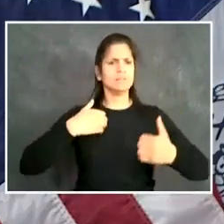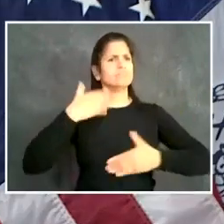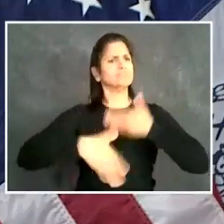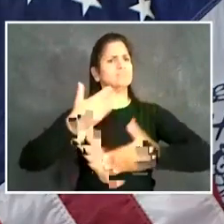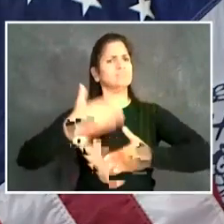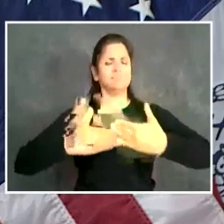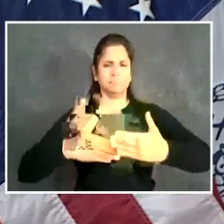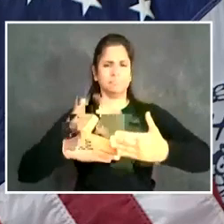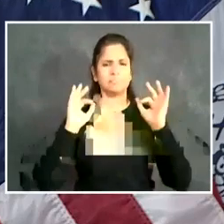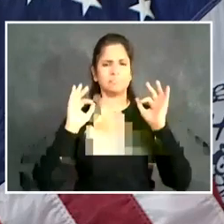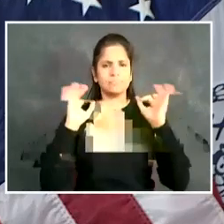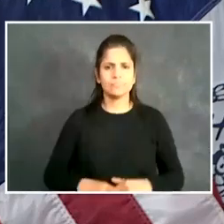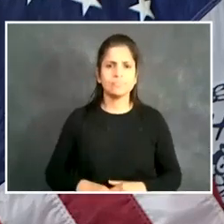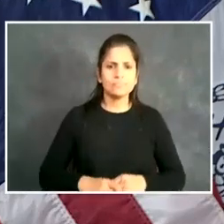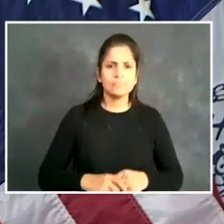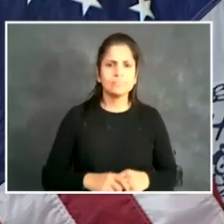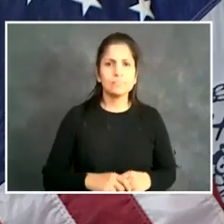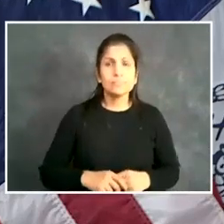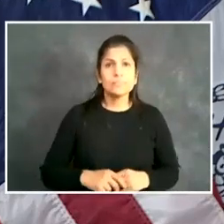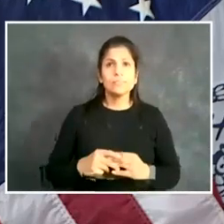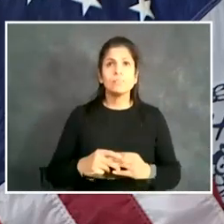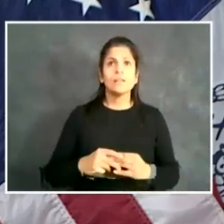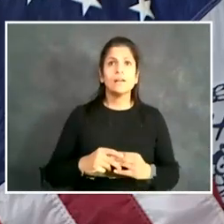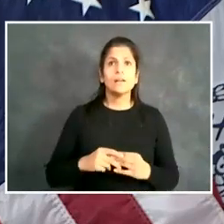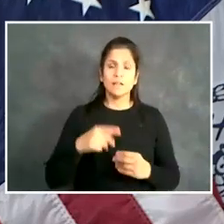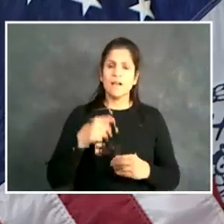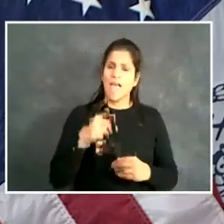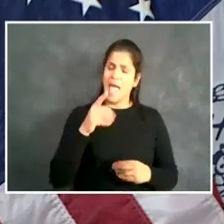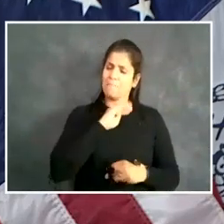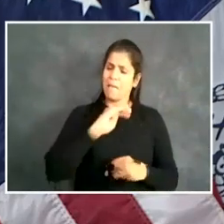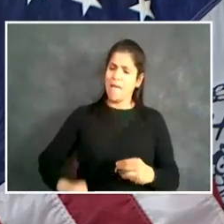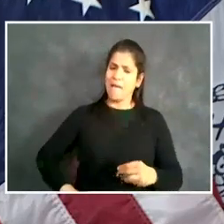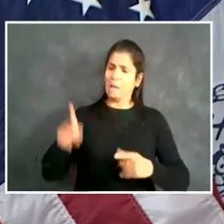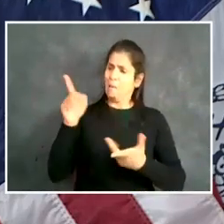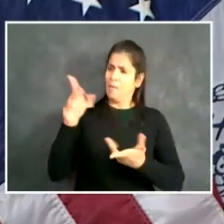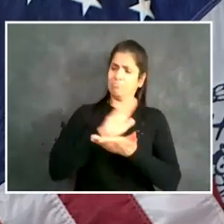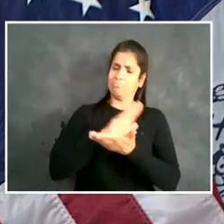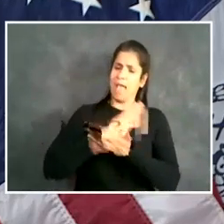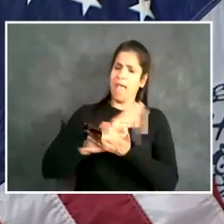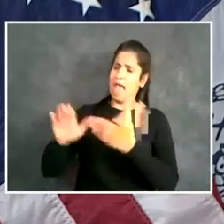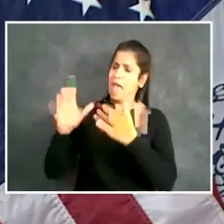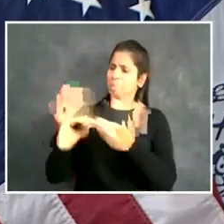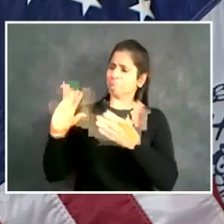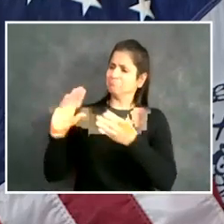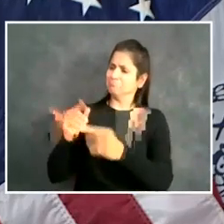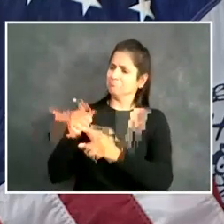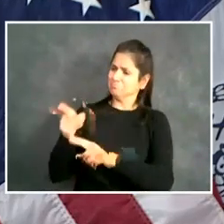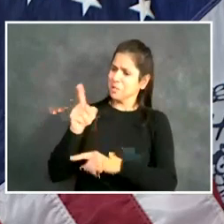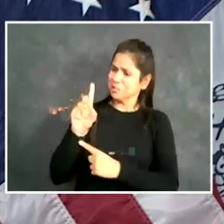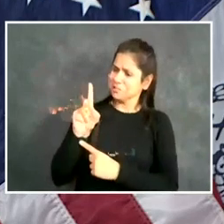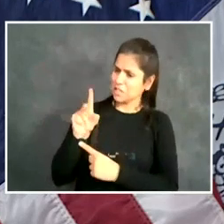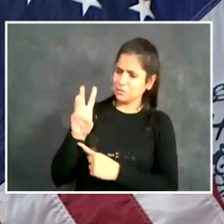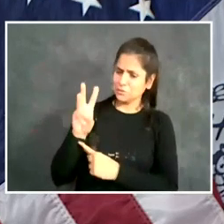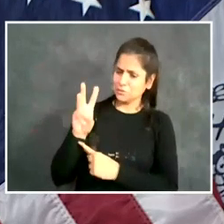TREATMENT AND RESULTS. SO, I DON'T WANT ANYONE TO THINK THAT WE WOULD BE ASKING IMMIGRATION STATUS. WE DON'T. WE CARE ABOUT YOUR HEALTH.